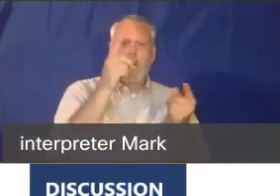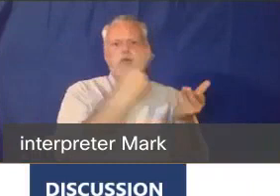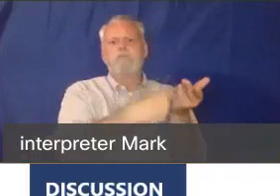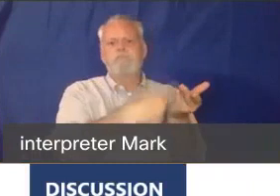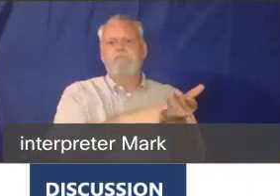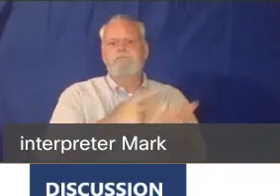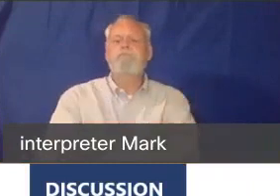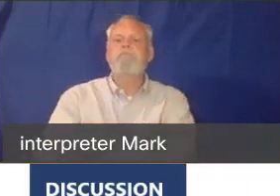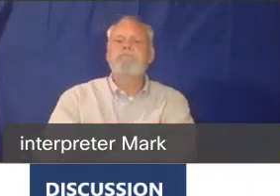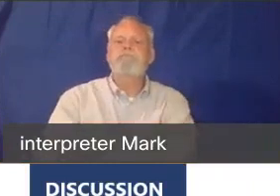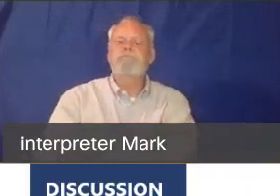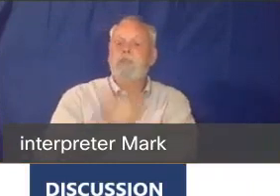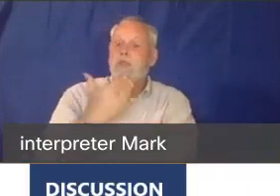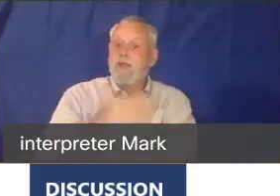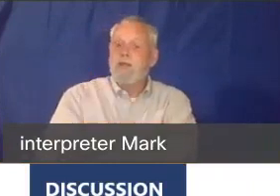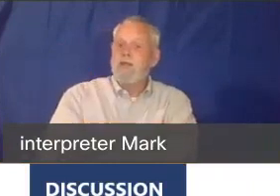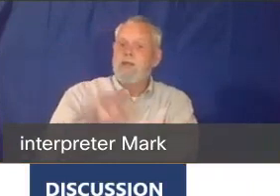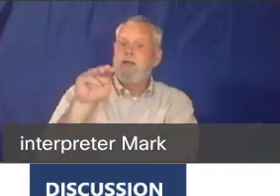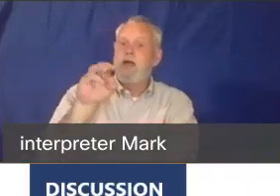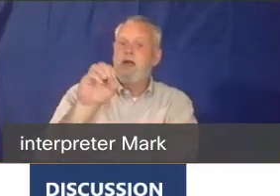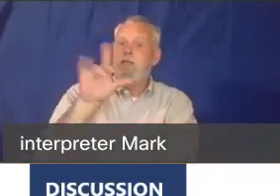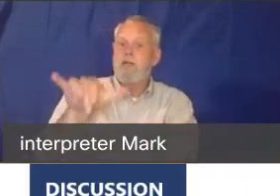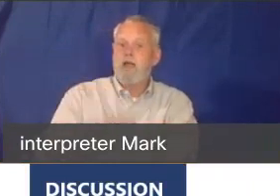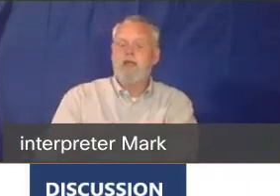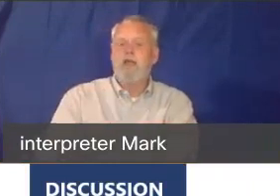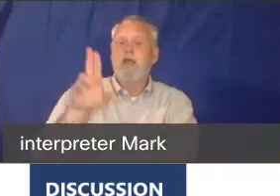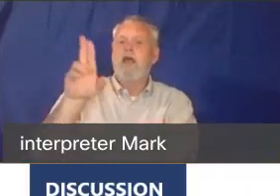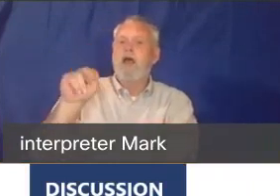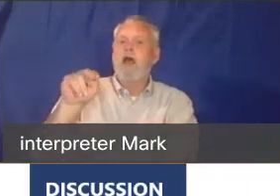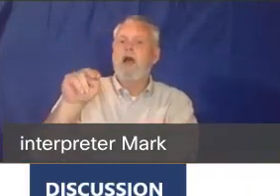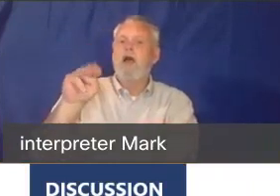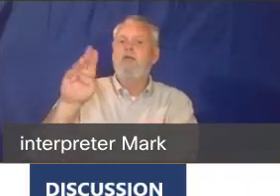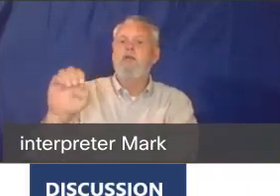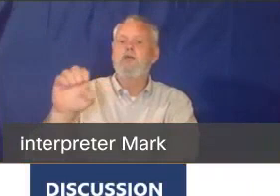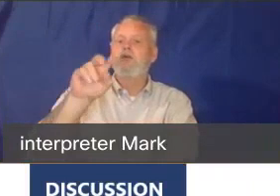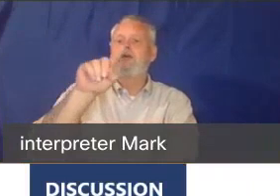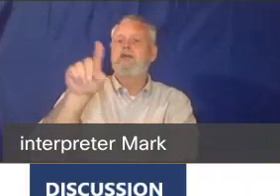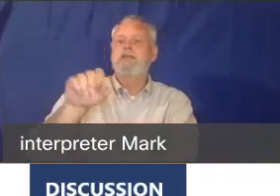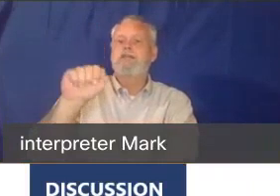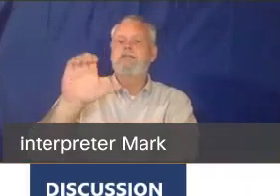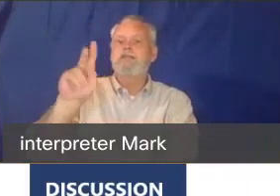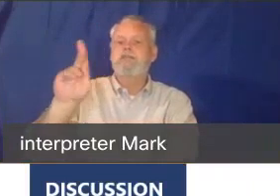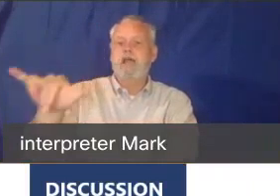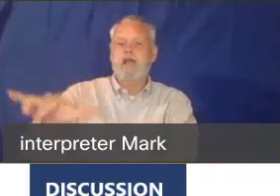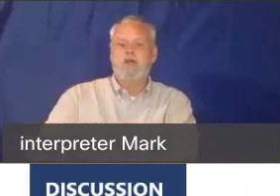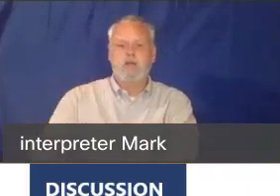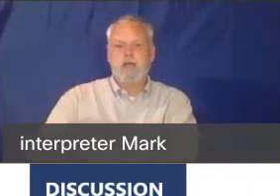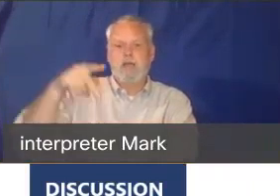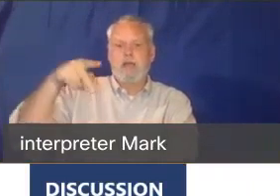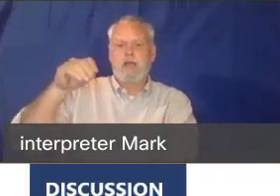Molly, can you mute Zachary? Please. Hi.